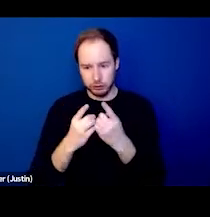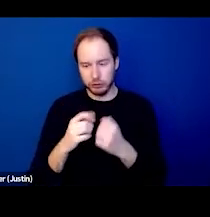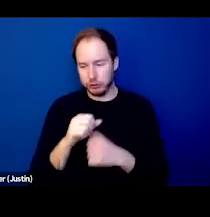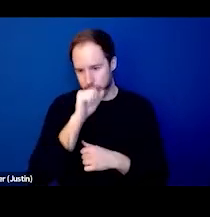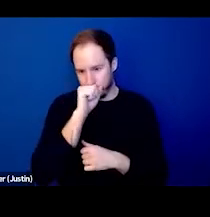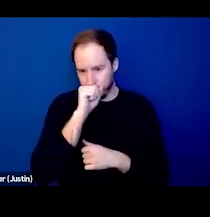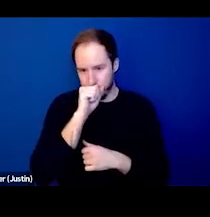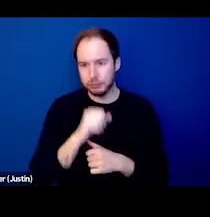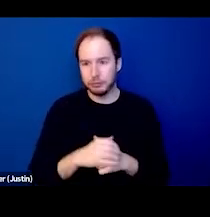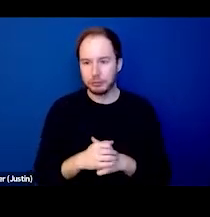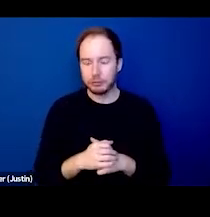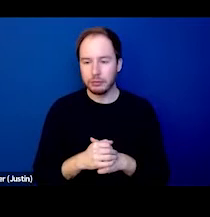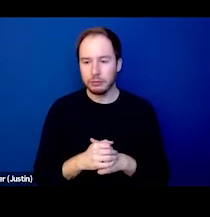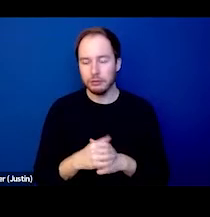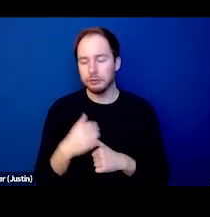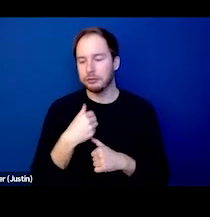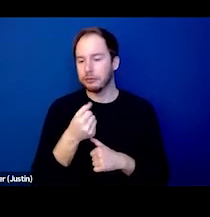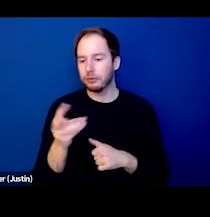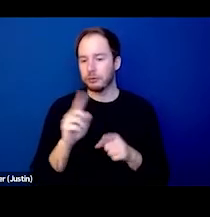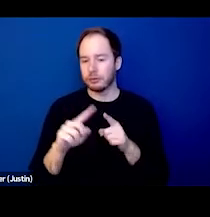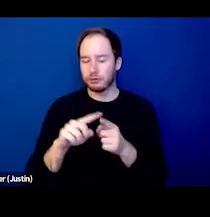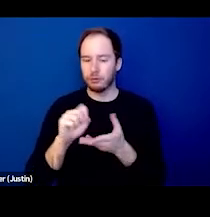and a number of social workers and case managers.